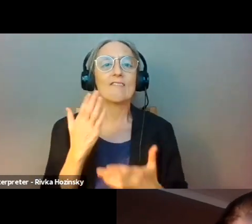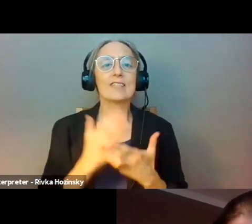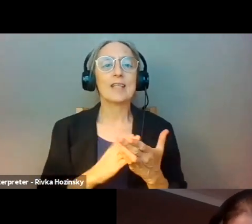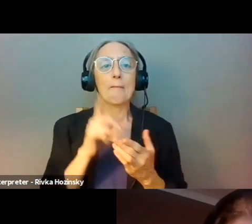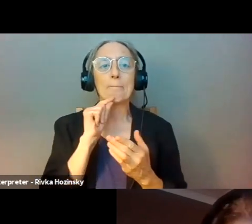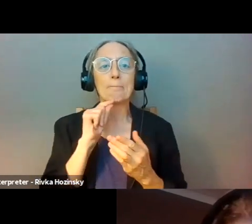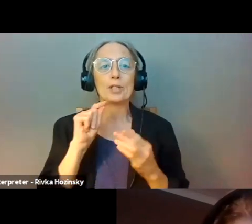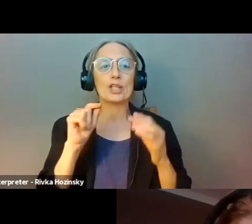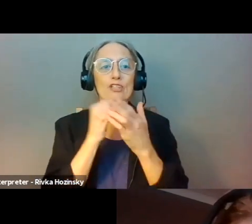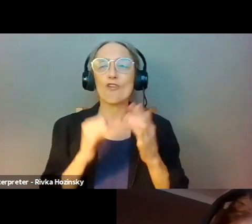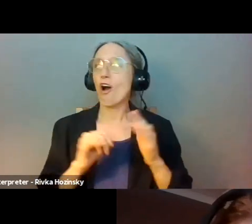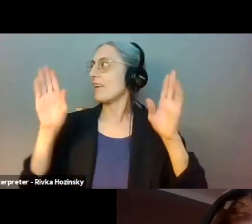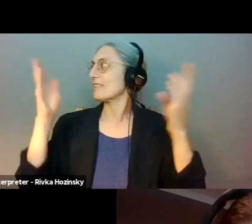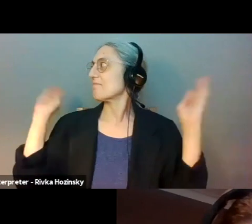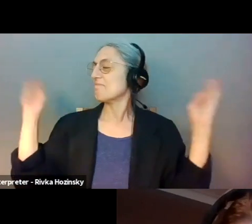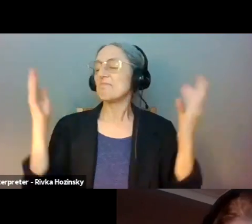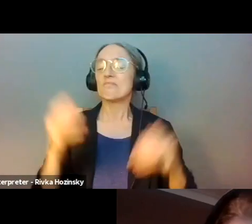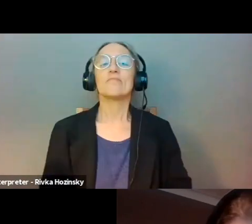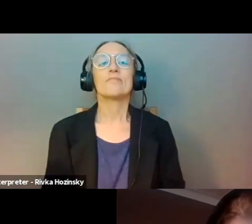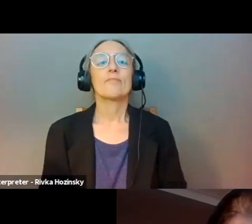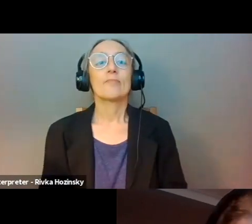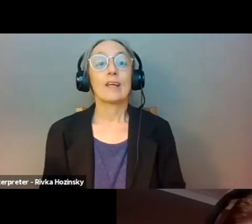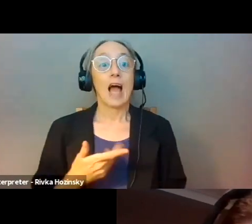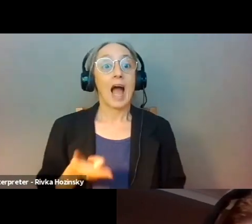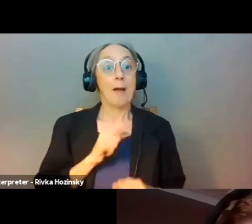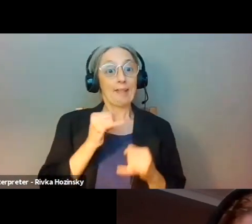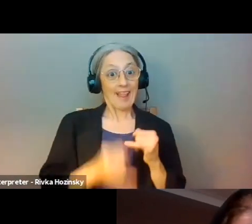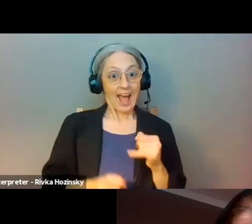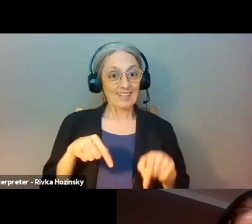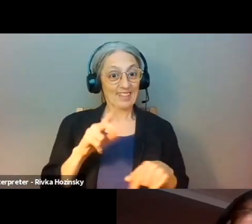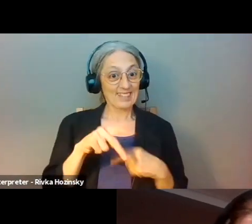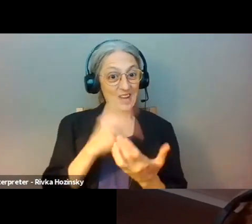And I want to say going last in a program like this is great because I feel like so